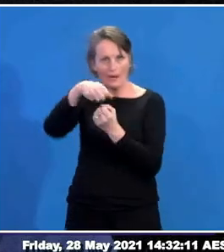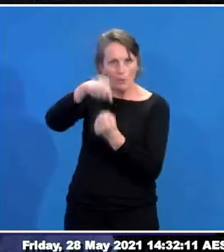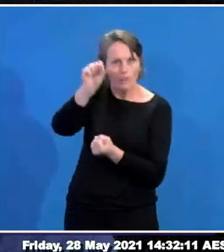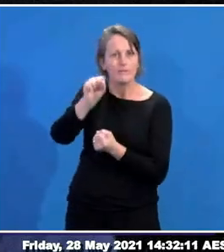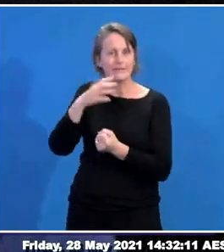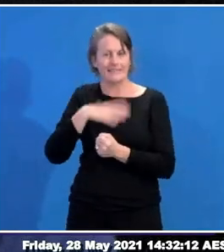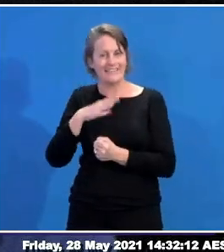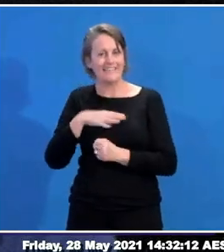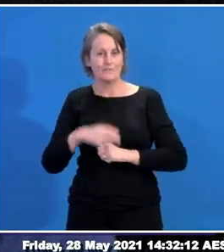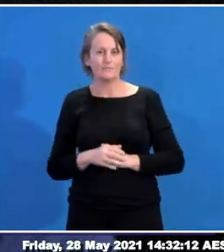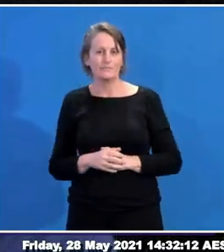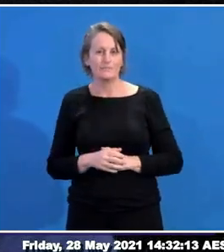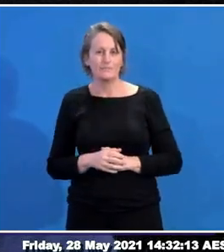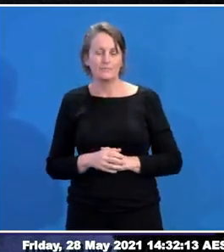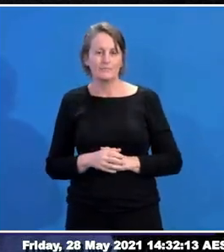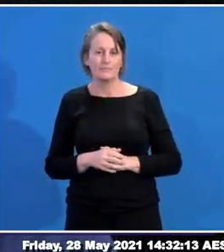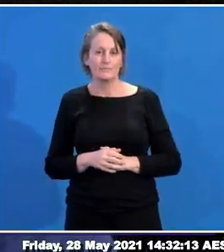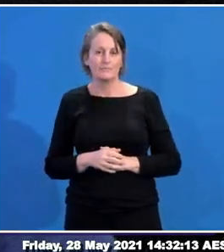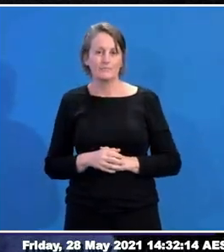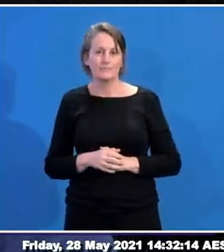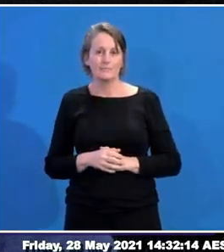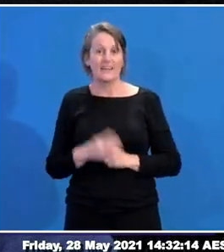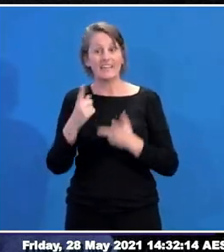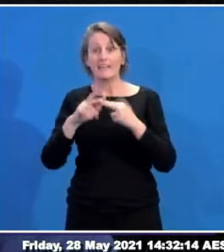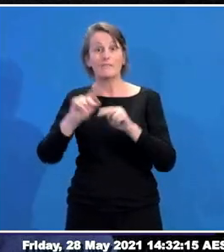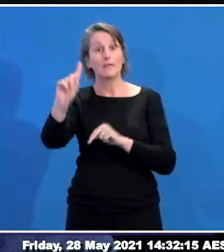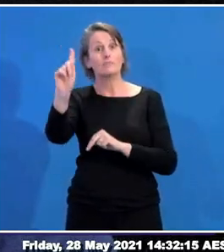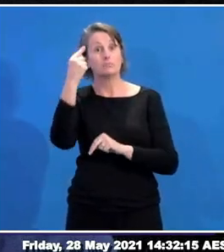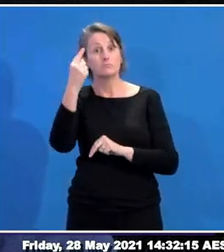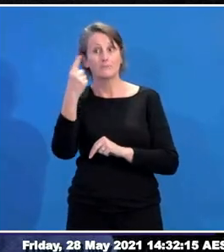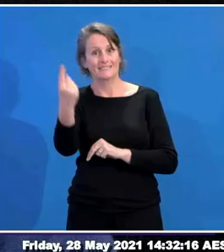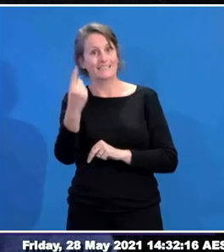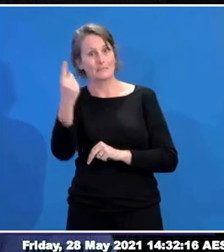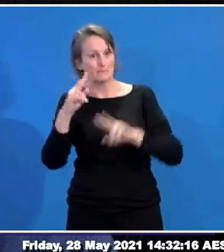what we will be looking for to be covered in the material that is